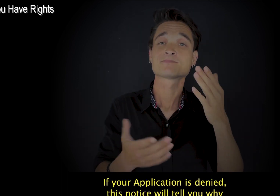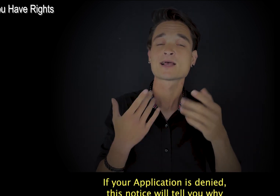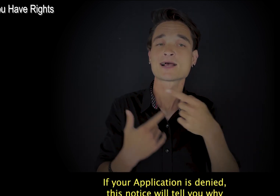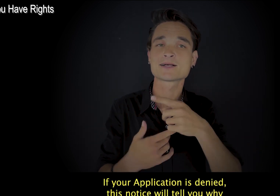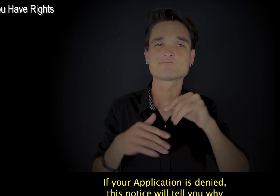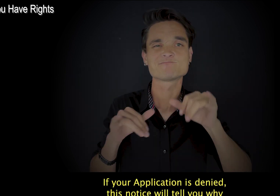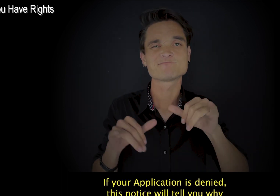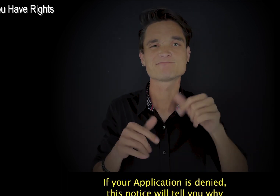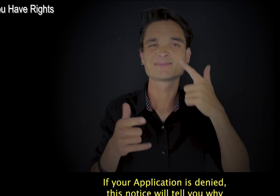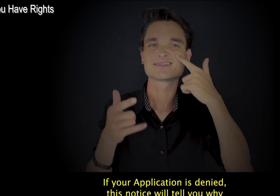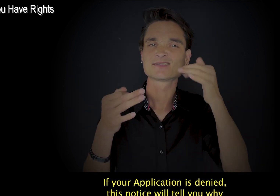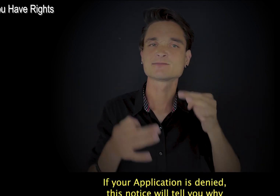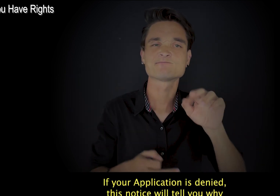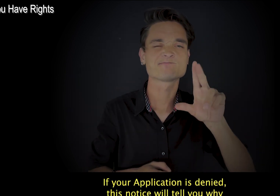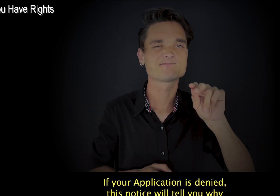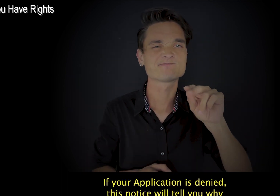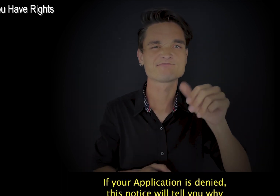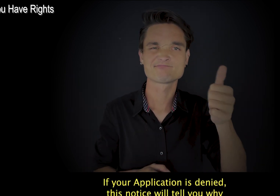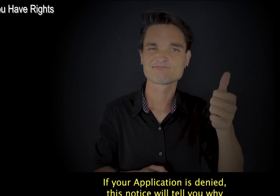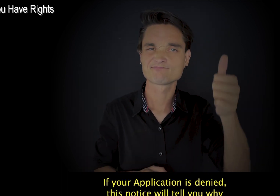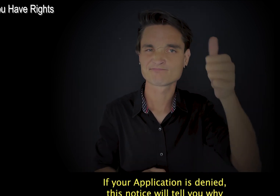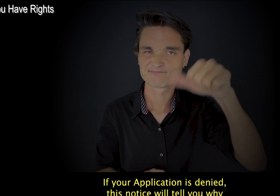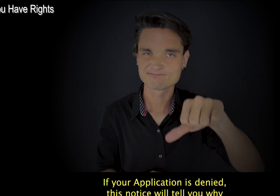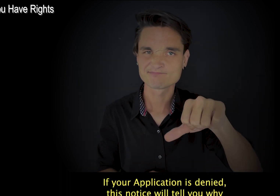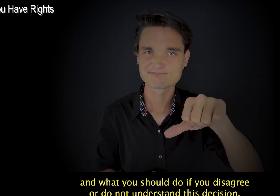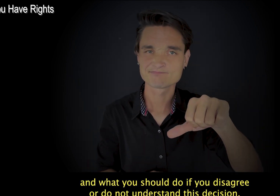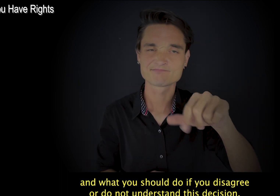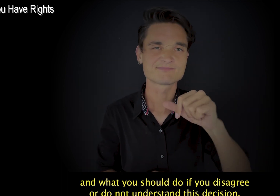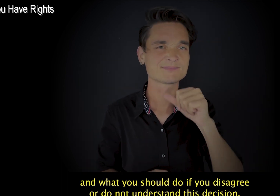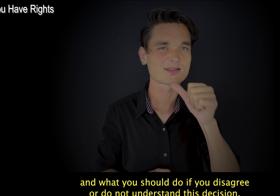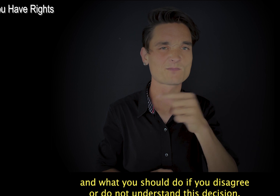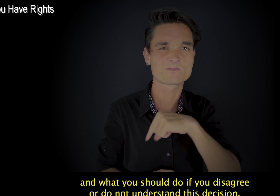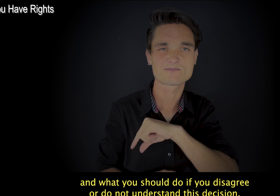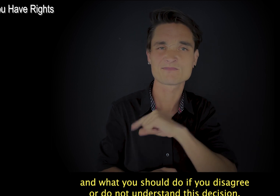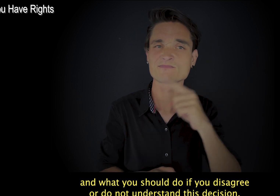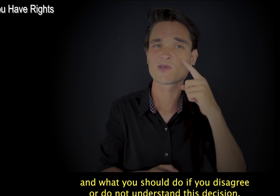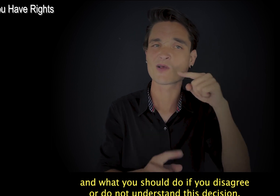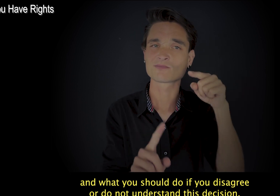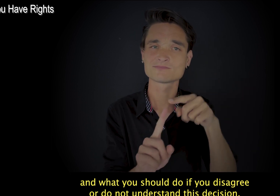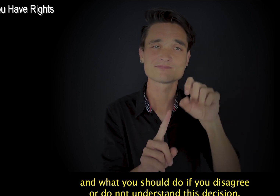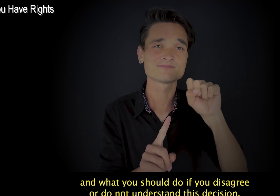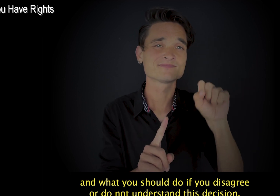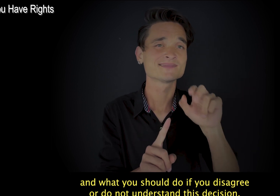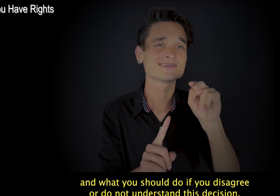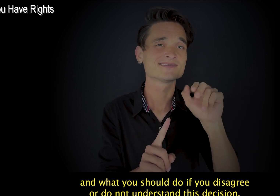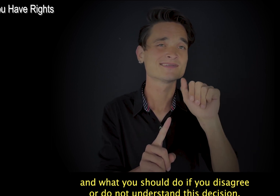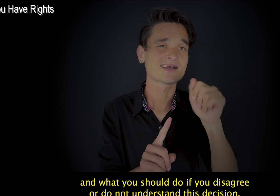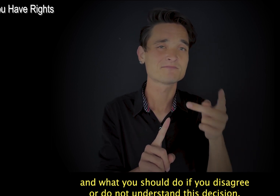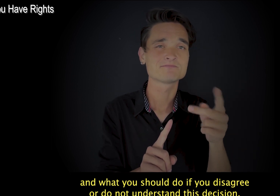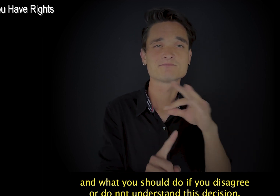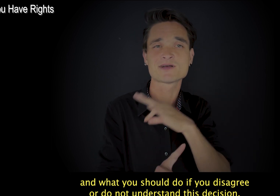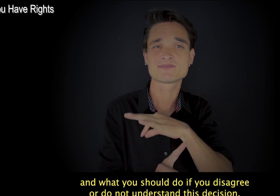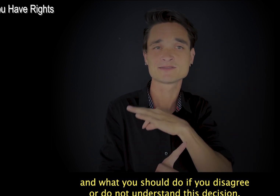If your Application is denied, this notice will tell you why and what you should do if you disagree or do not understand this decision.